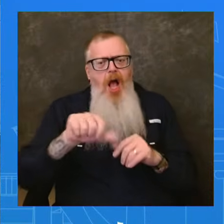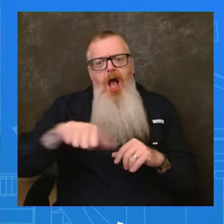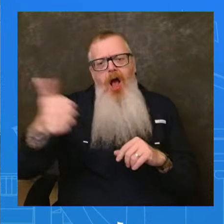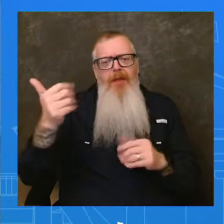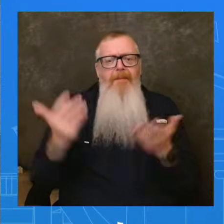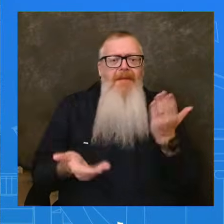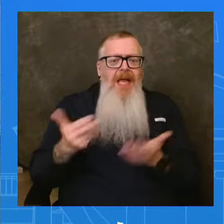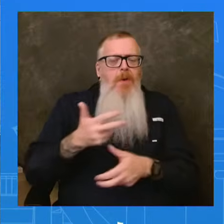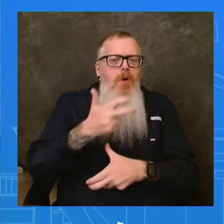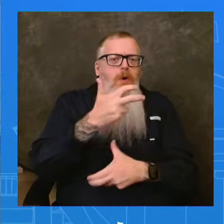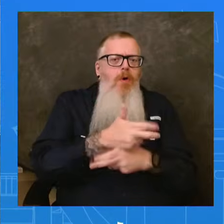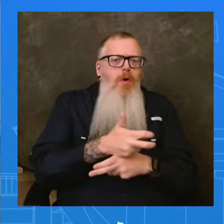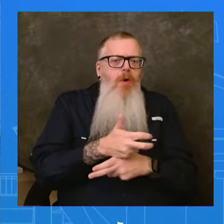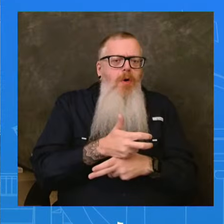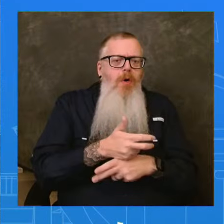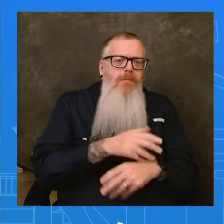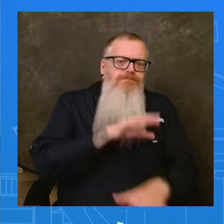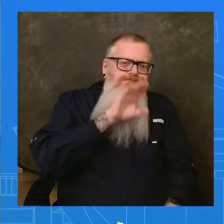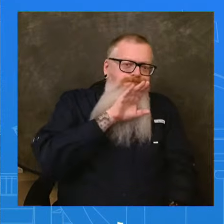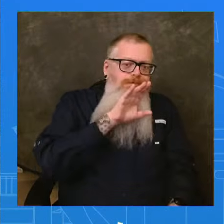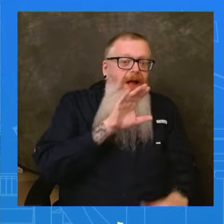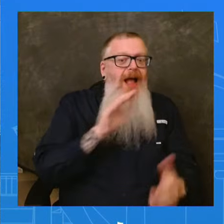They will know exactly what you are still able to do.